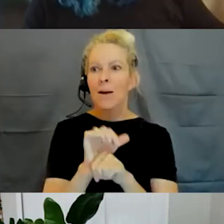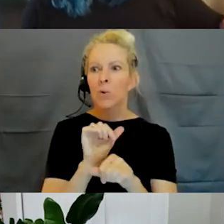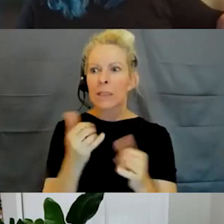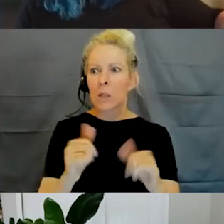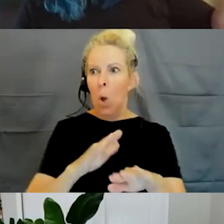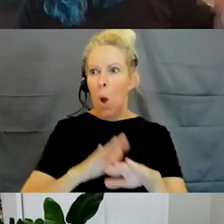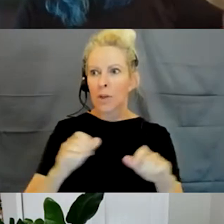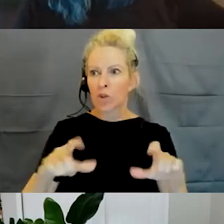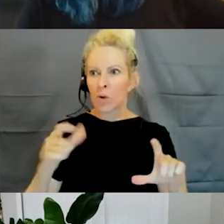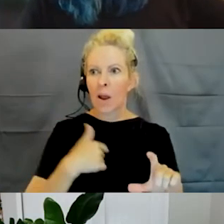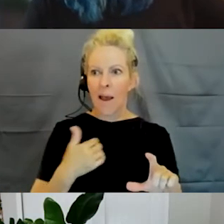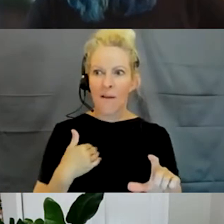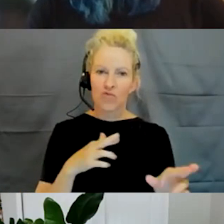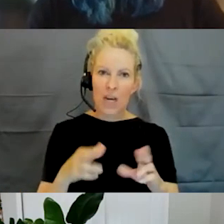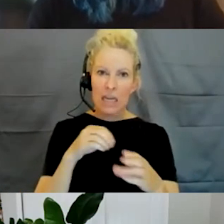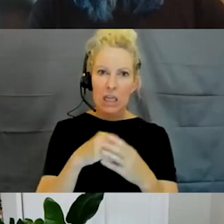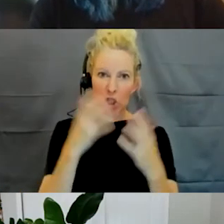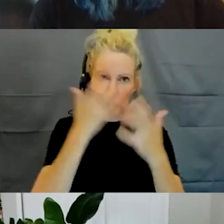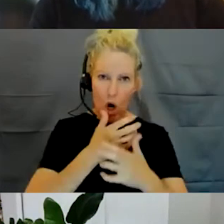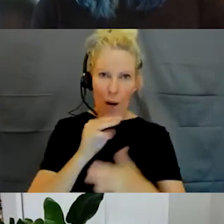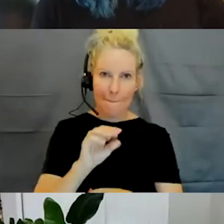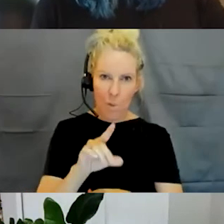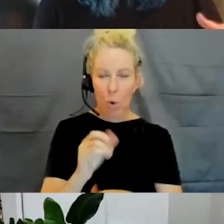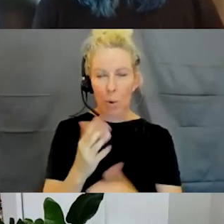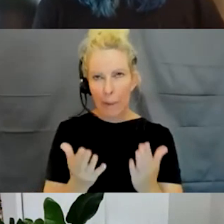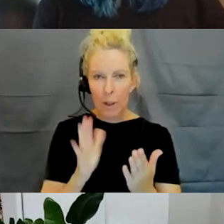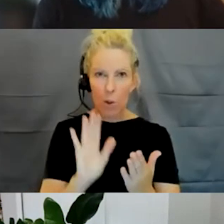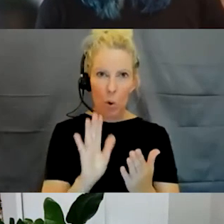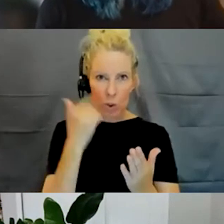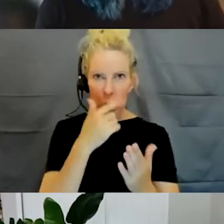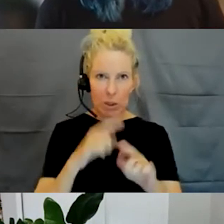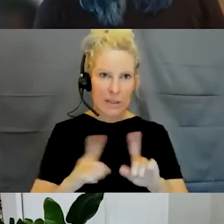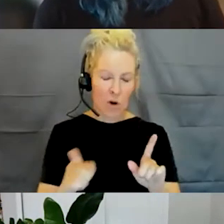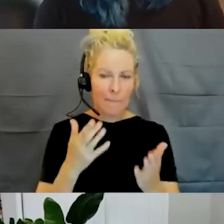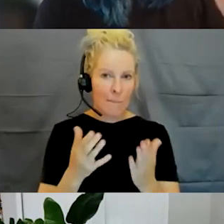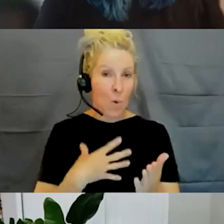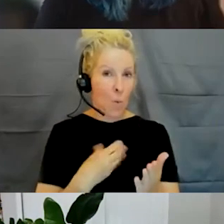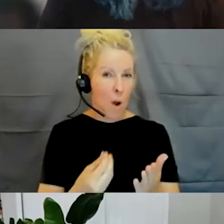dark mode so yours might look different. It might be in white mode, I don't know what you call that,